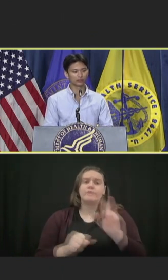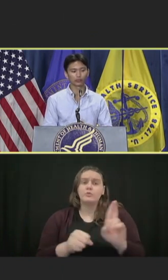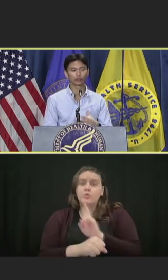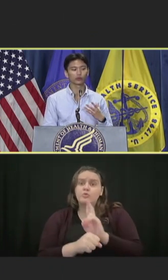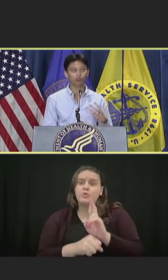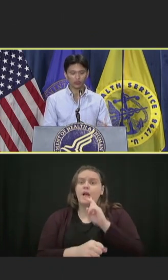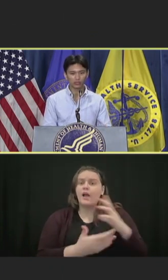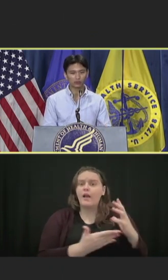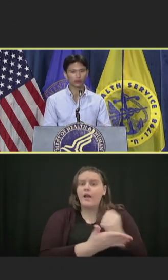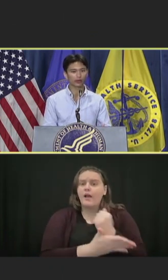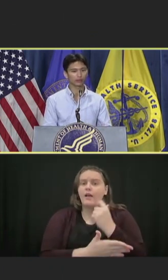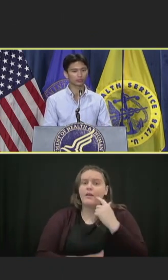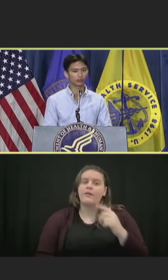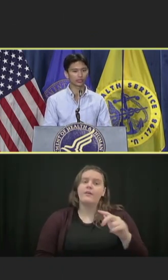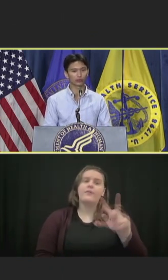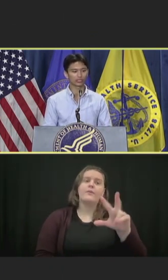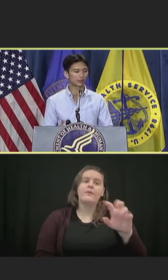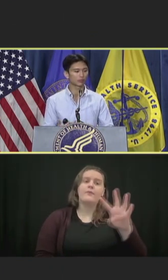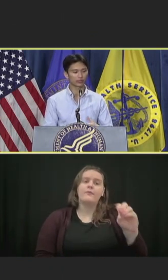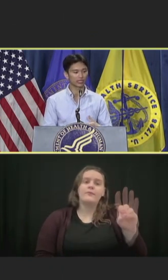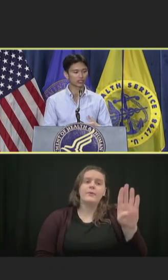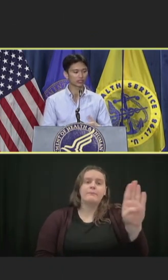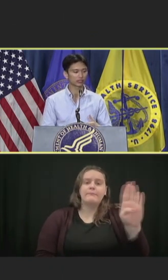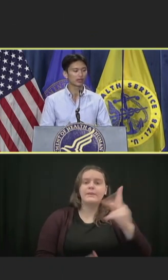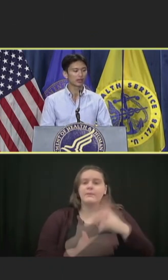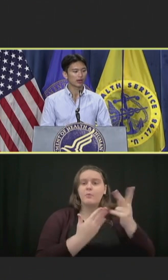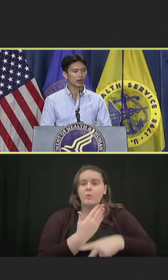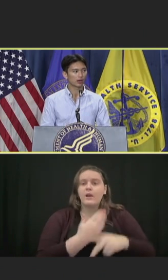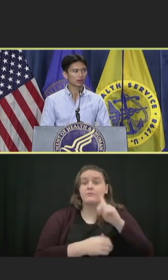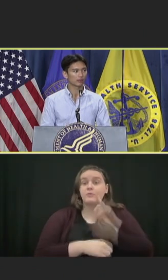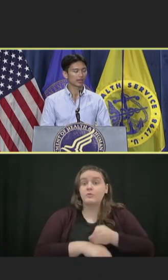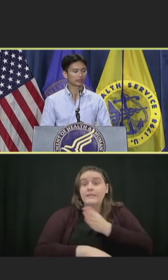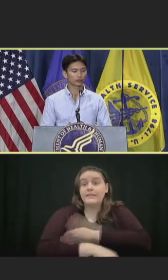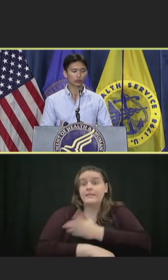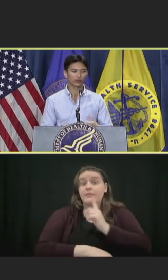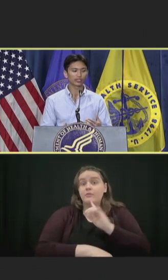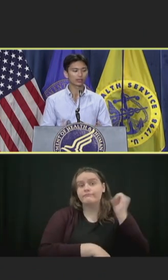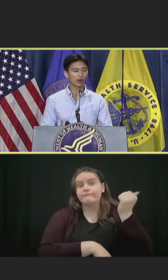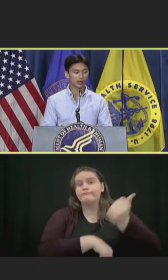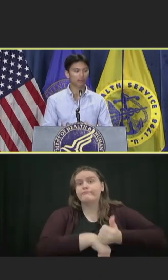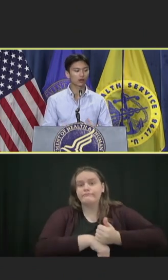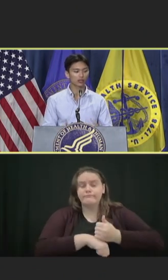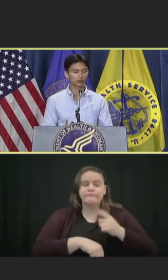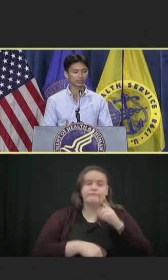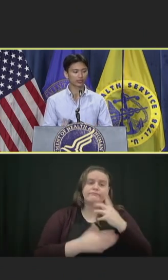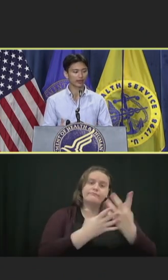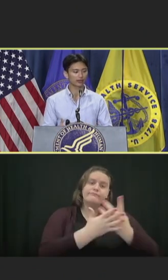the 340B program to increase implementation? And there's sort of an acknowledgement that